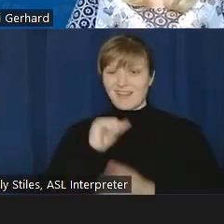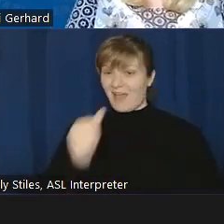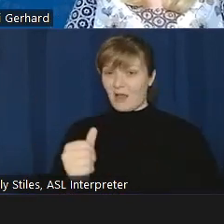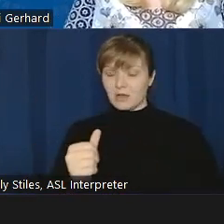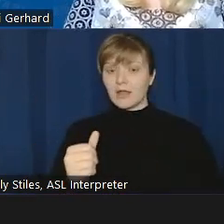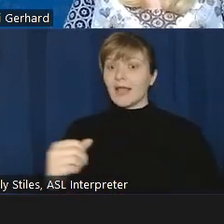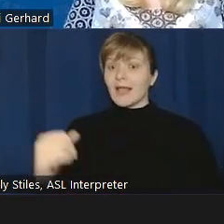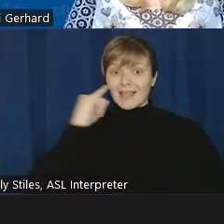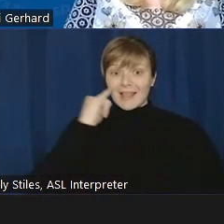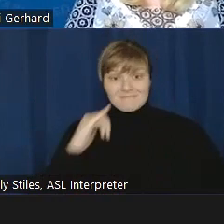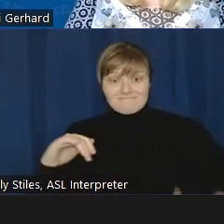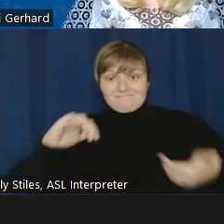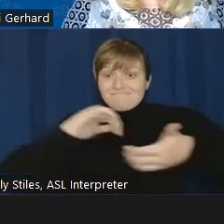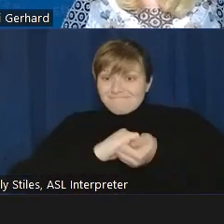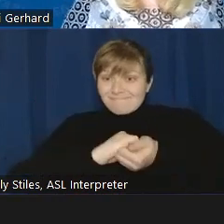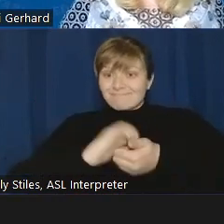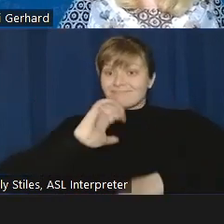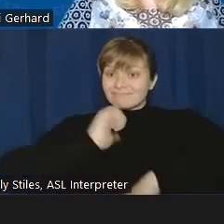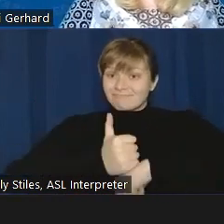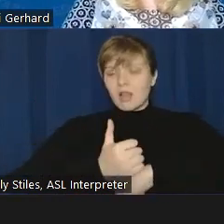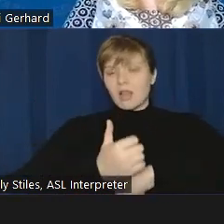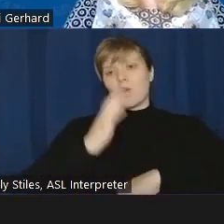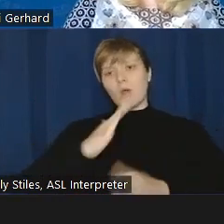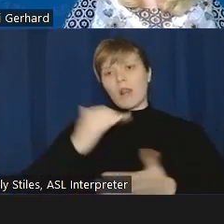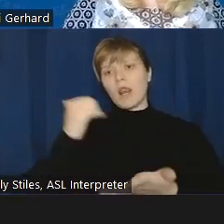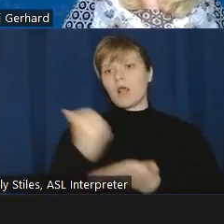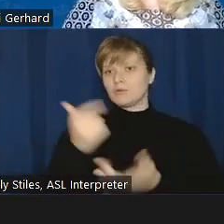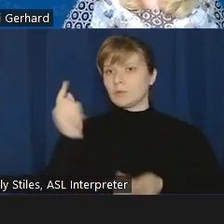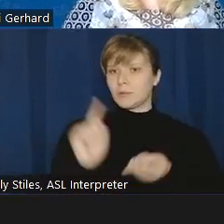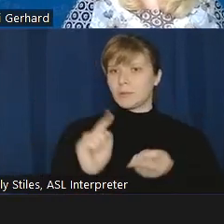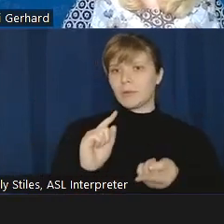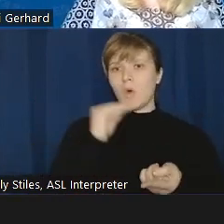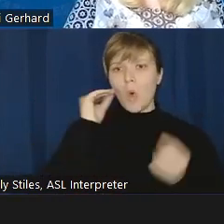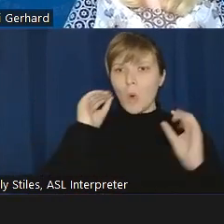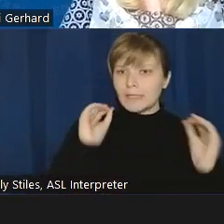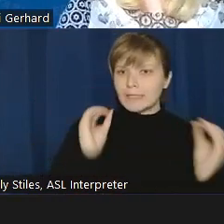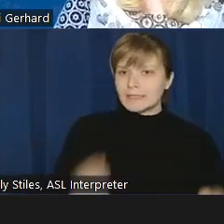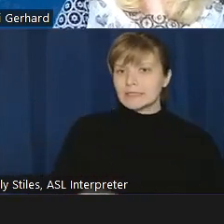disabilities, and people experiencing homelessness to achieve housing stability, live with dignity